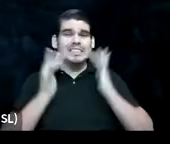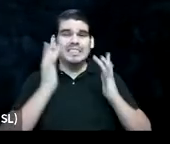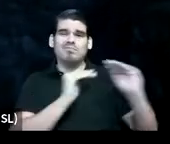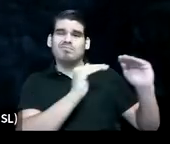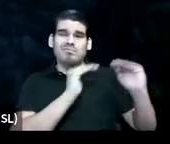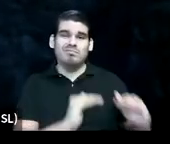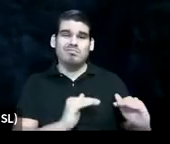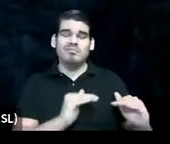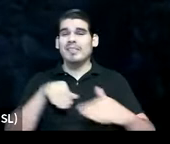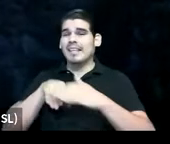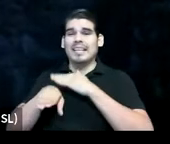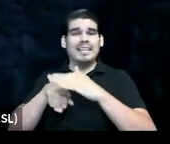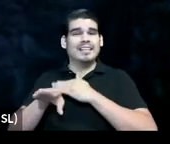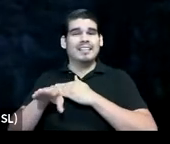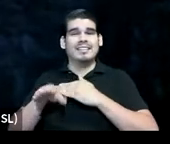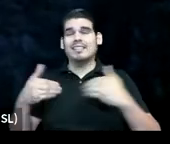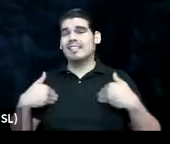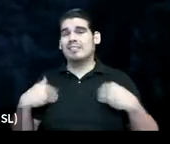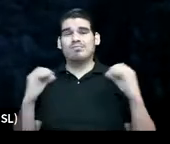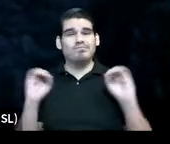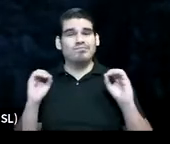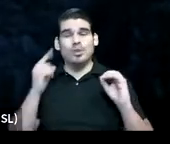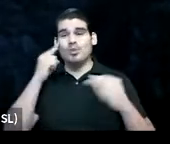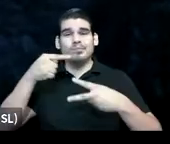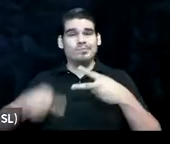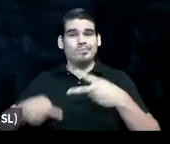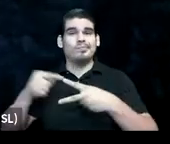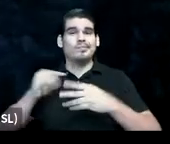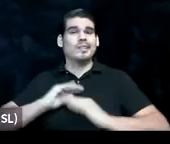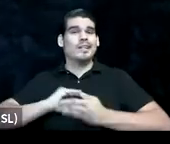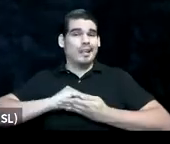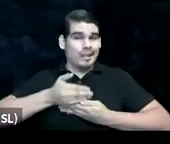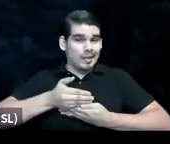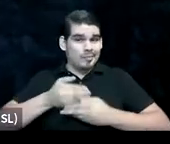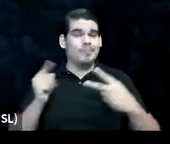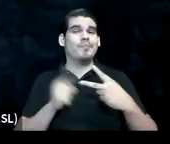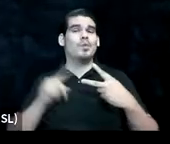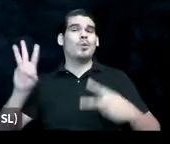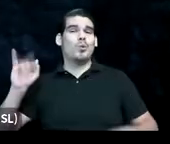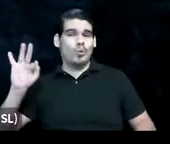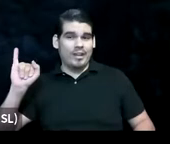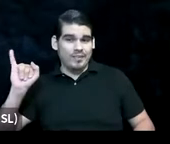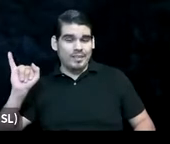But this is something that we just want to feel like, you know, bring it up like as an argument. In general, students must apply like certain types of financial